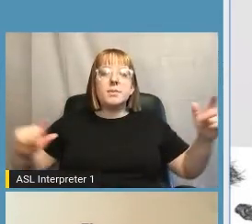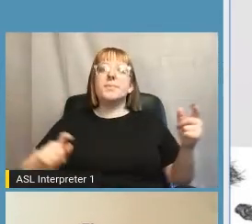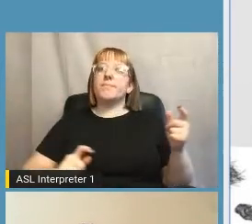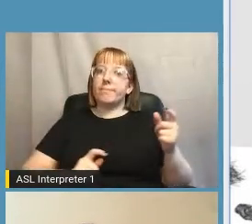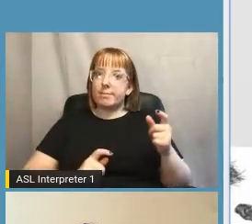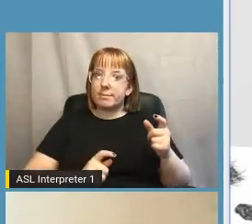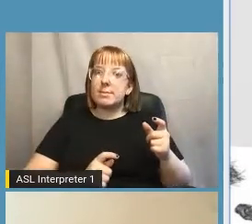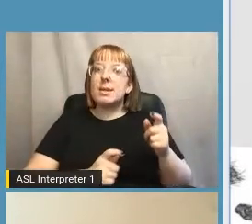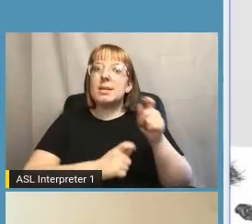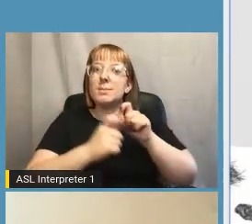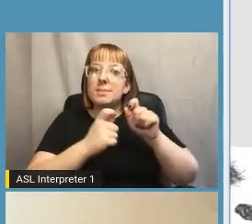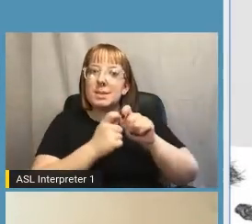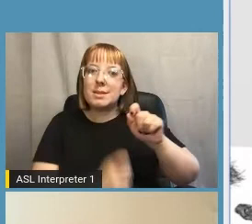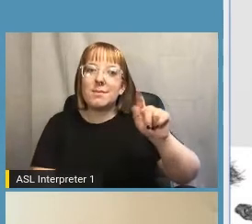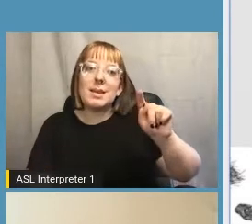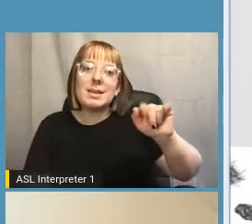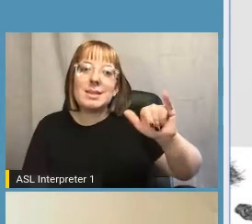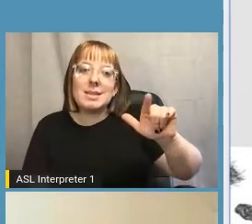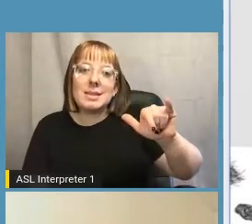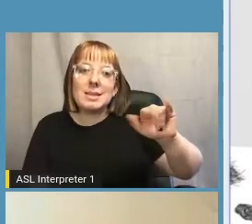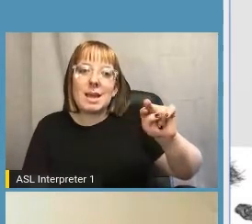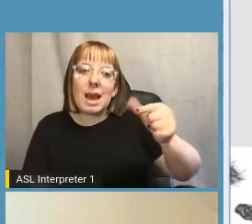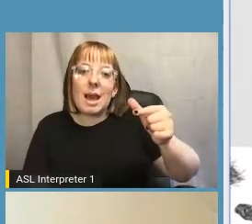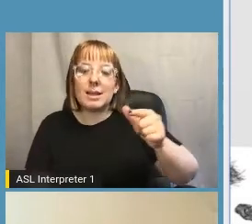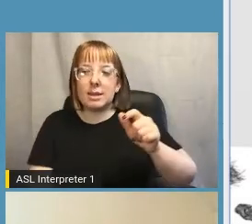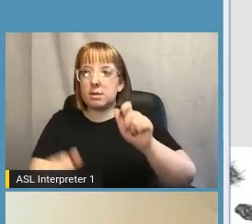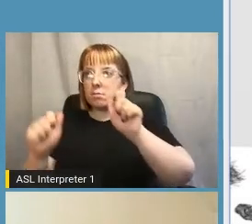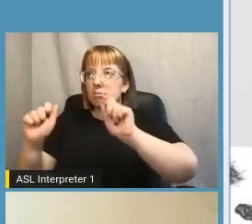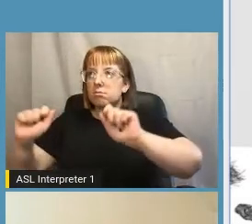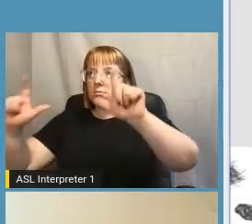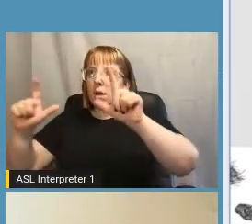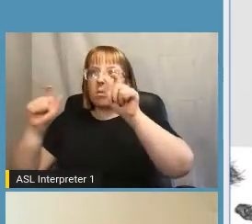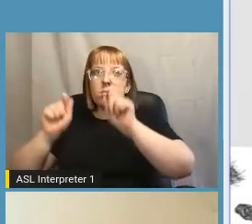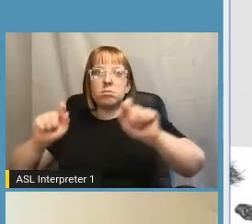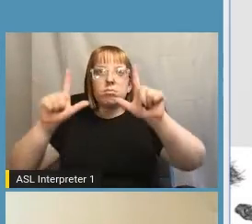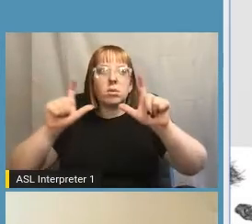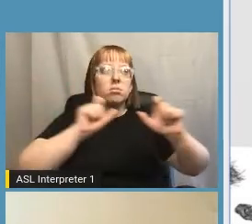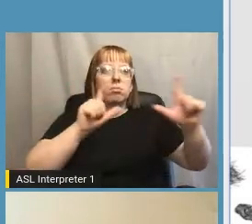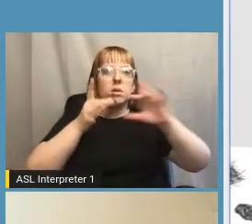involved um for some of them there's also situations where you want don't want a white